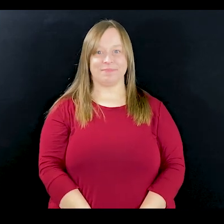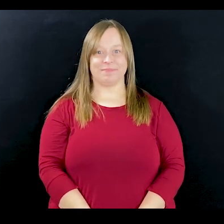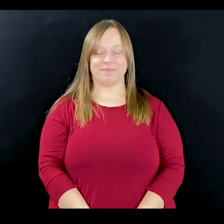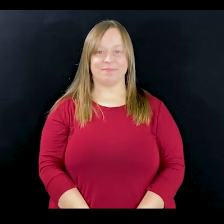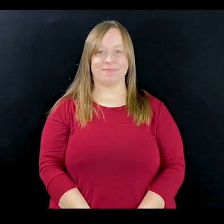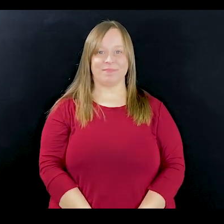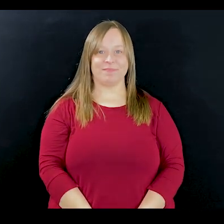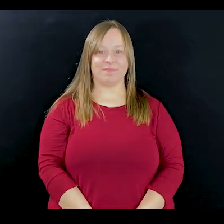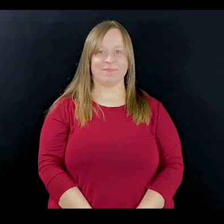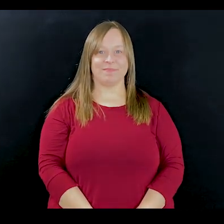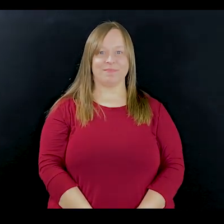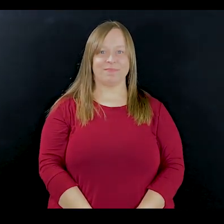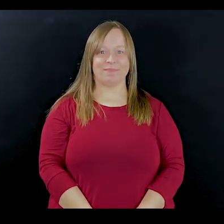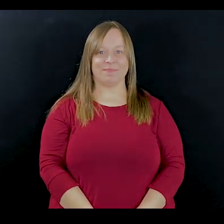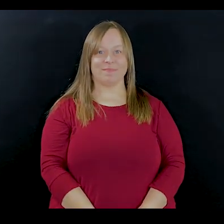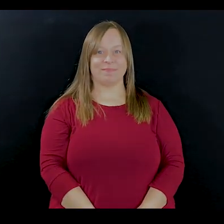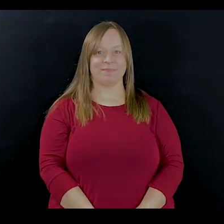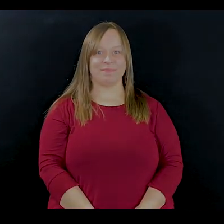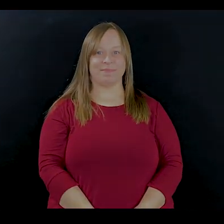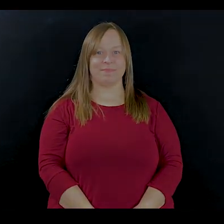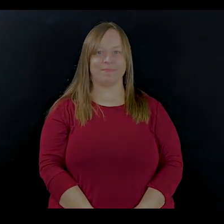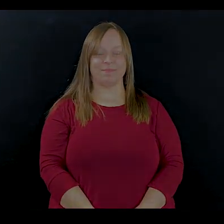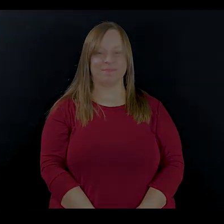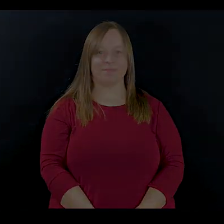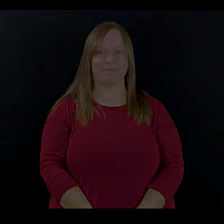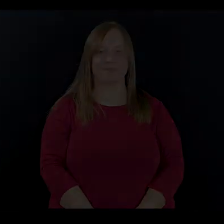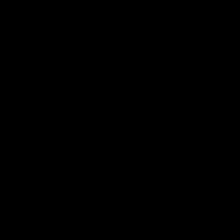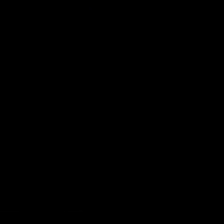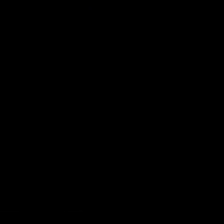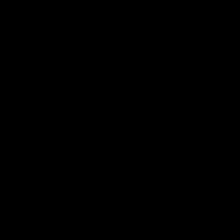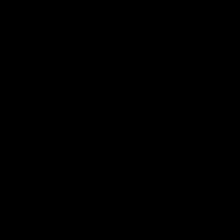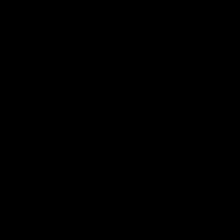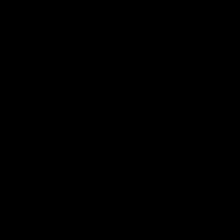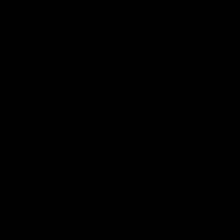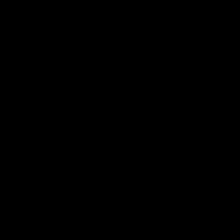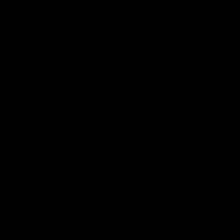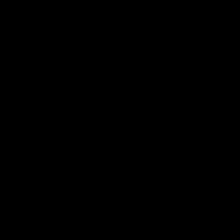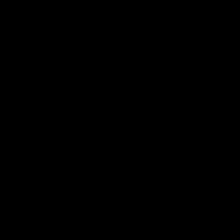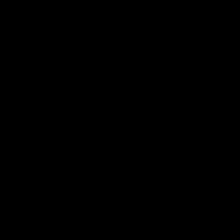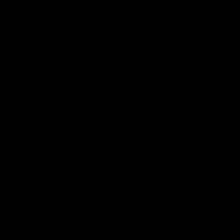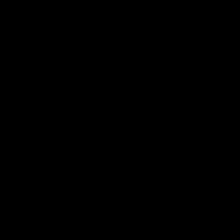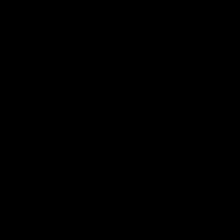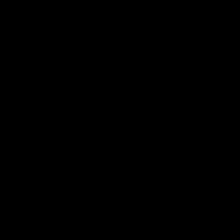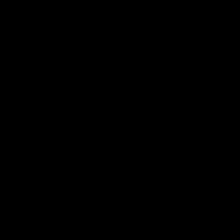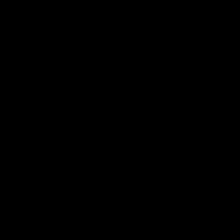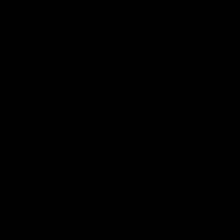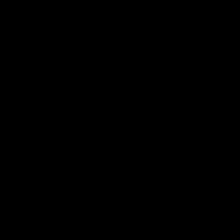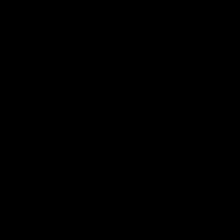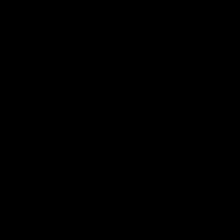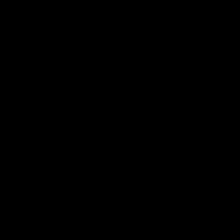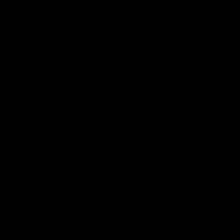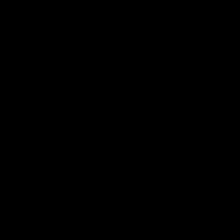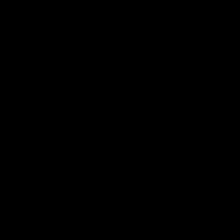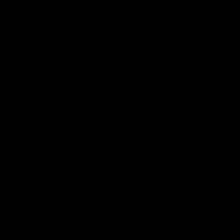Upbeat music fades out